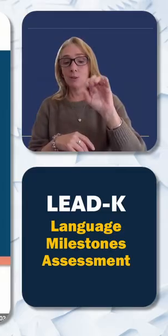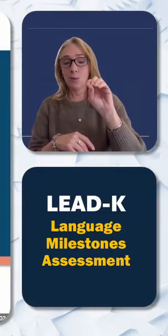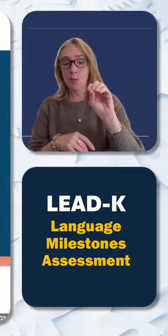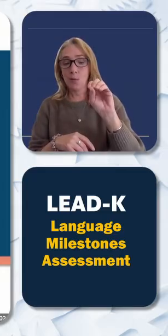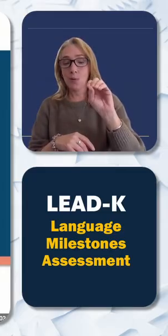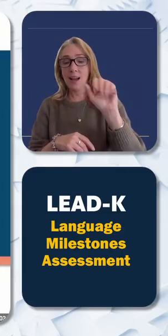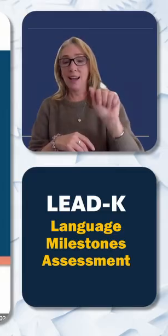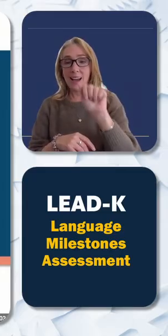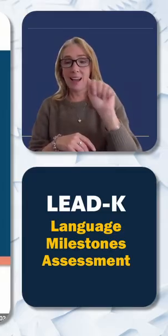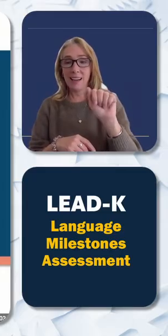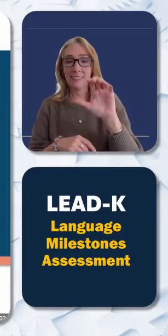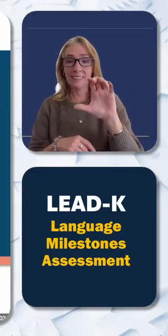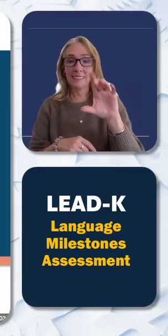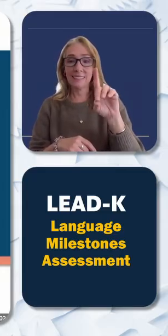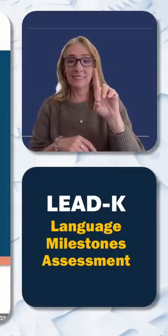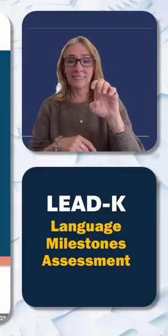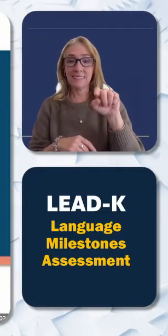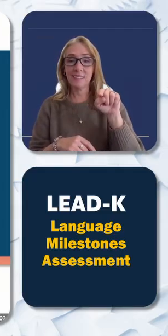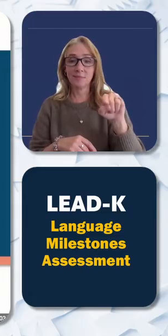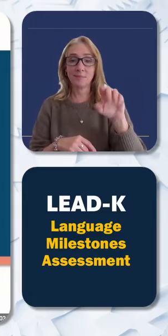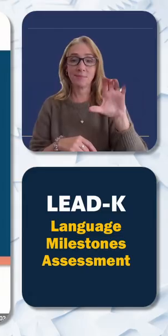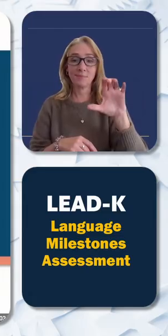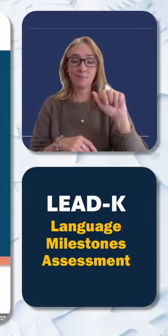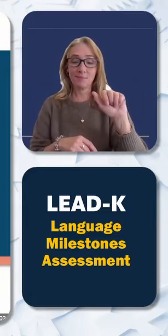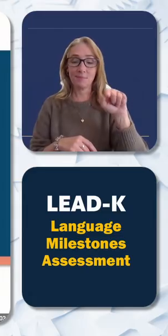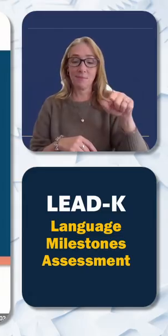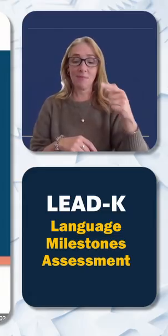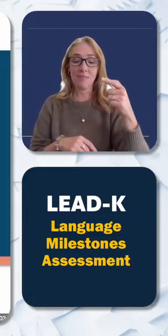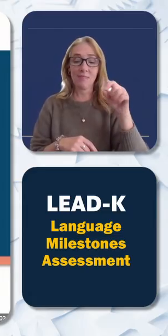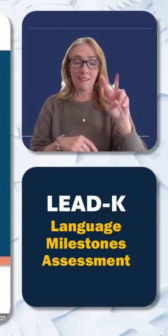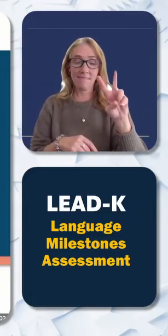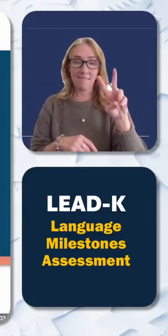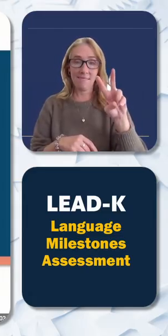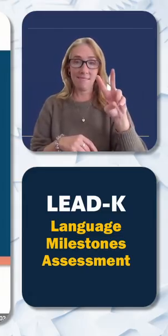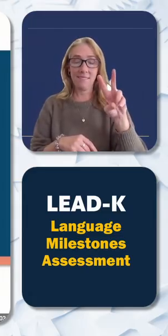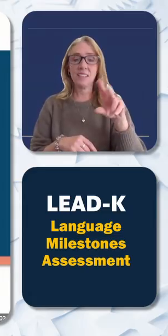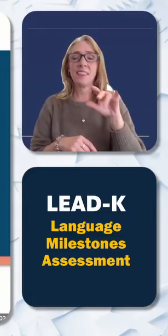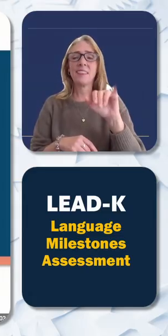S-M-A-R-I-O at cde.ca.gov.